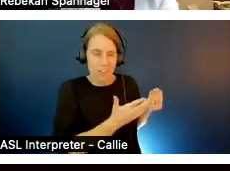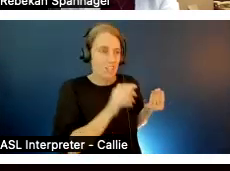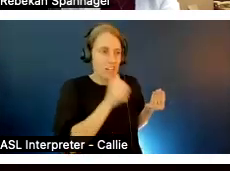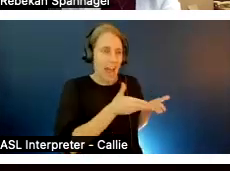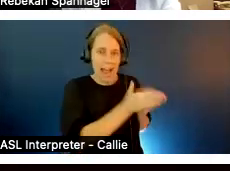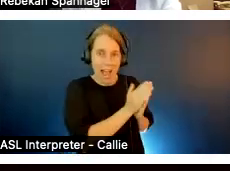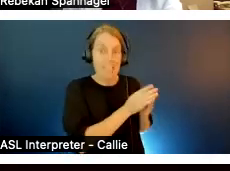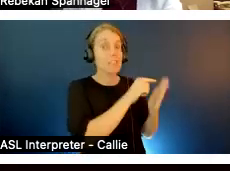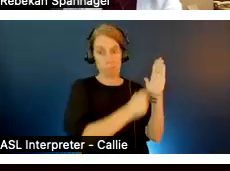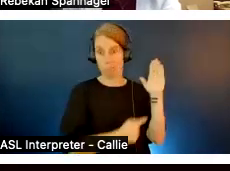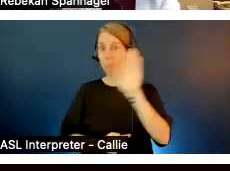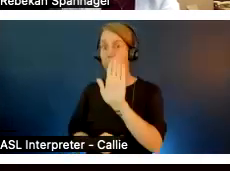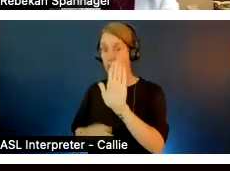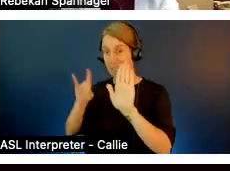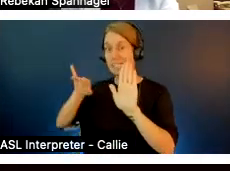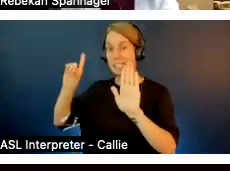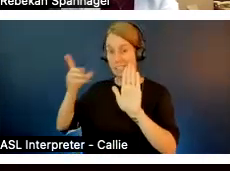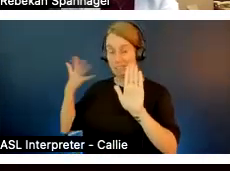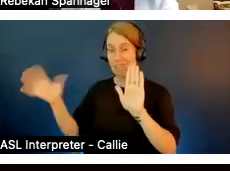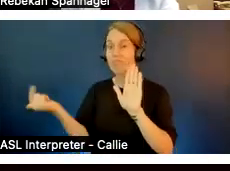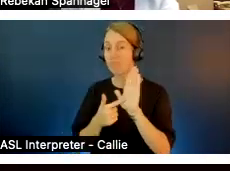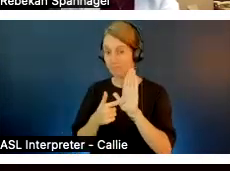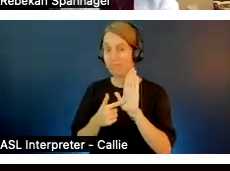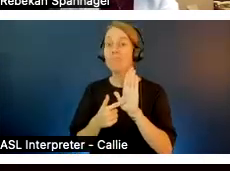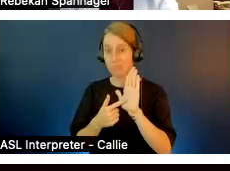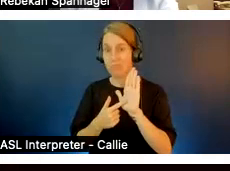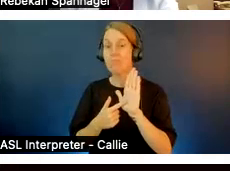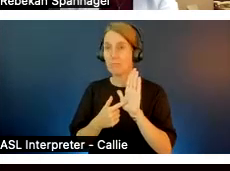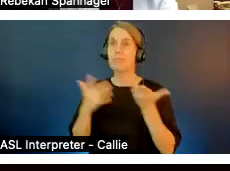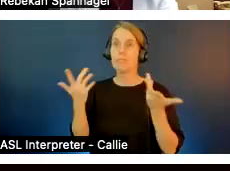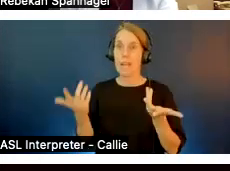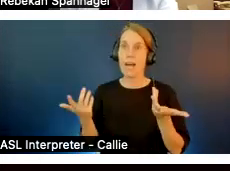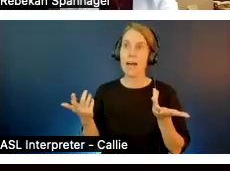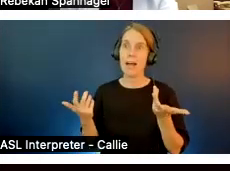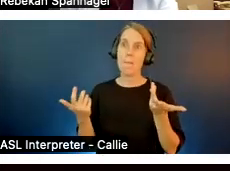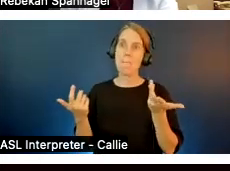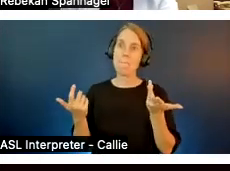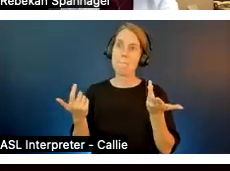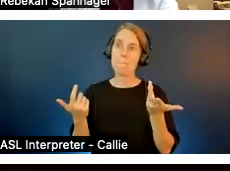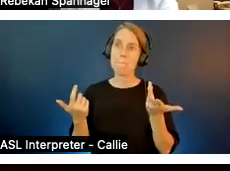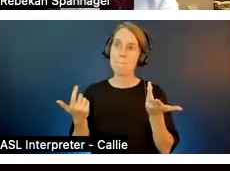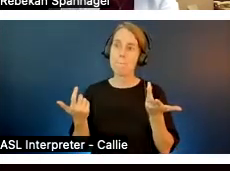and then send it off to again if it's if it's a situation where your child is getting services